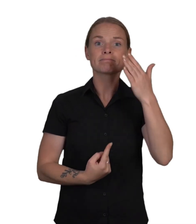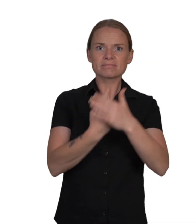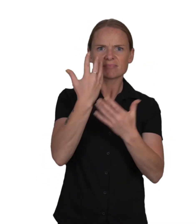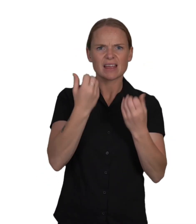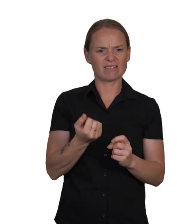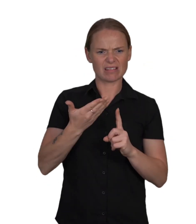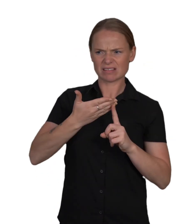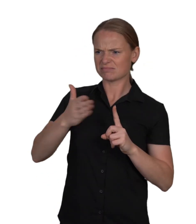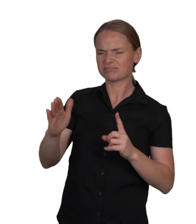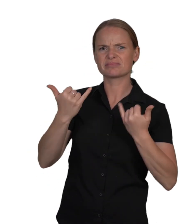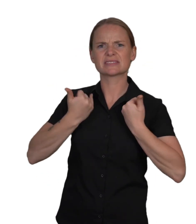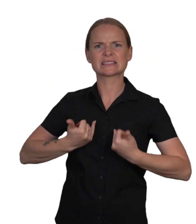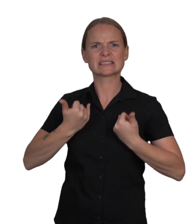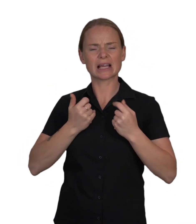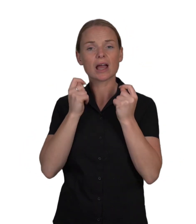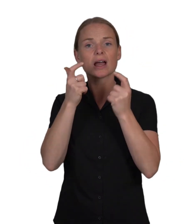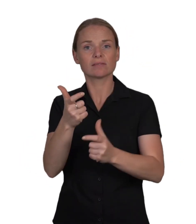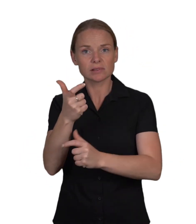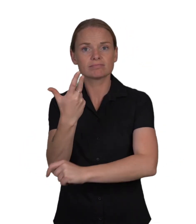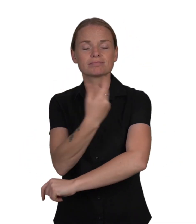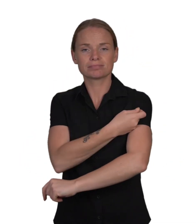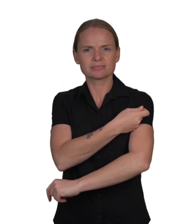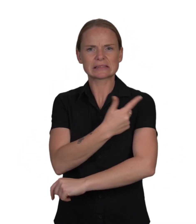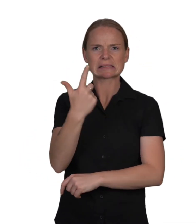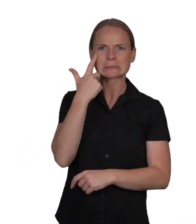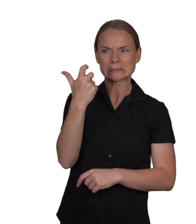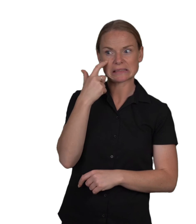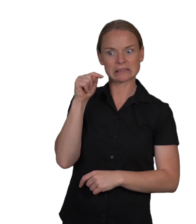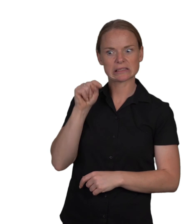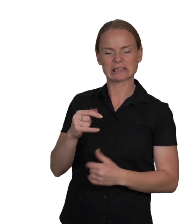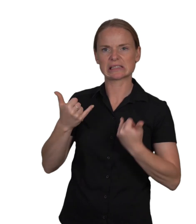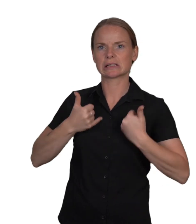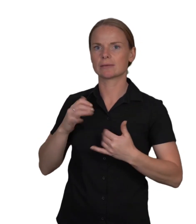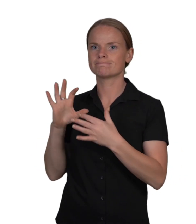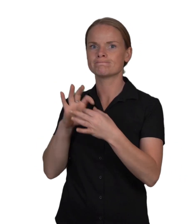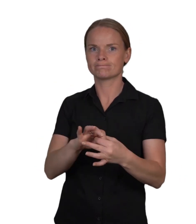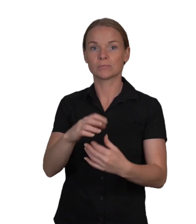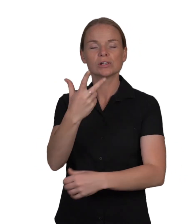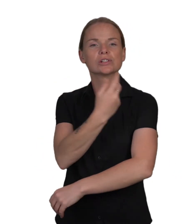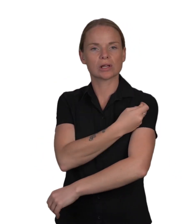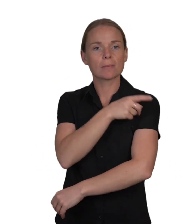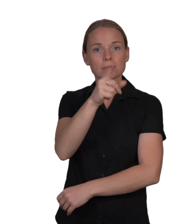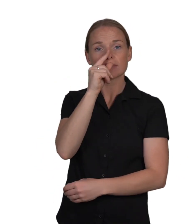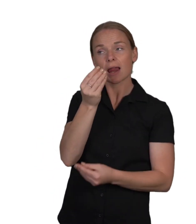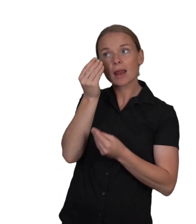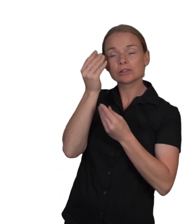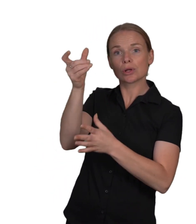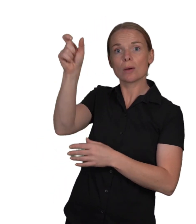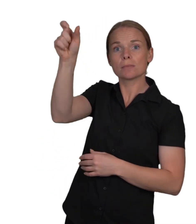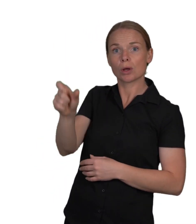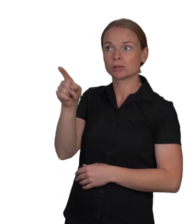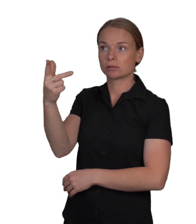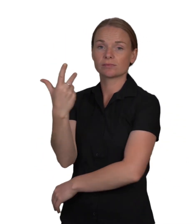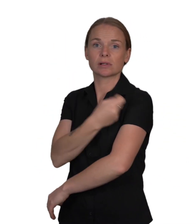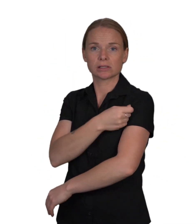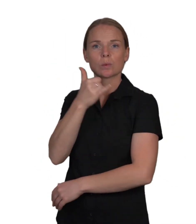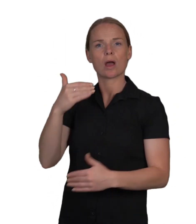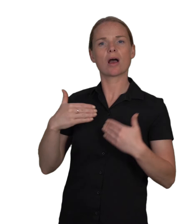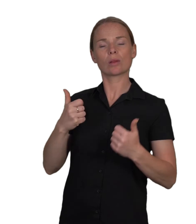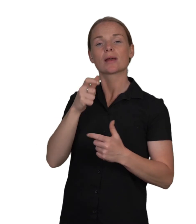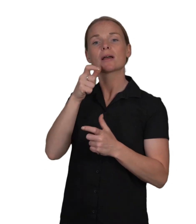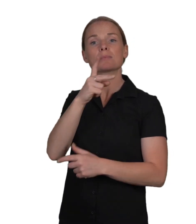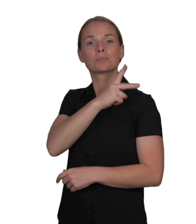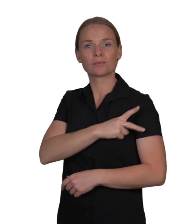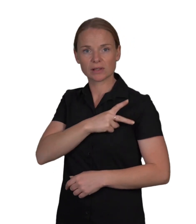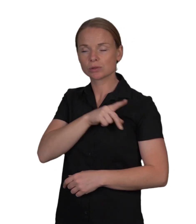You can report suspected side effects to your vaccination provider or other healthcare professional.